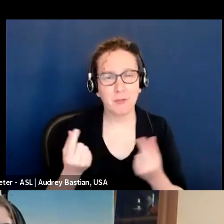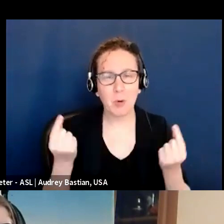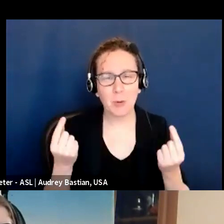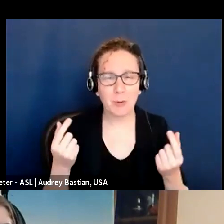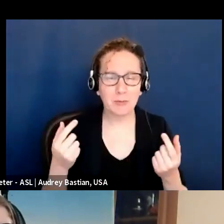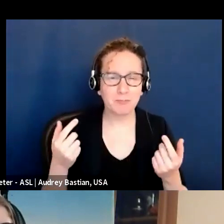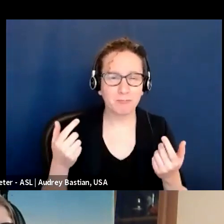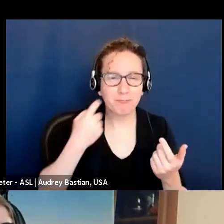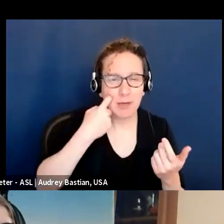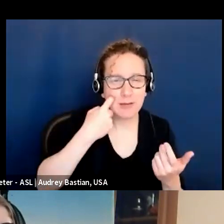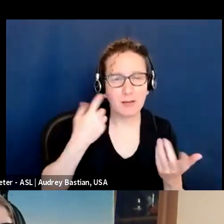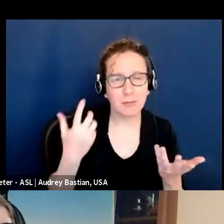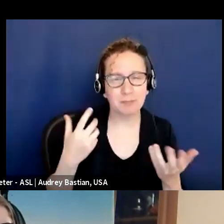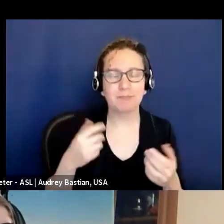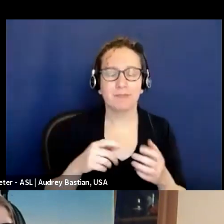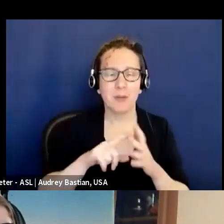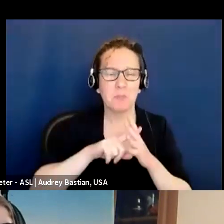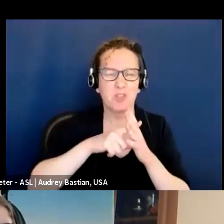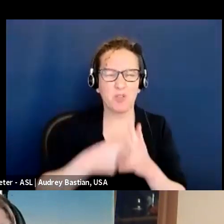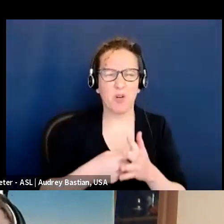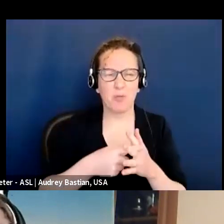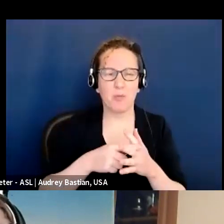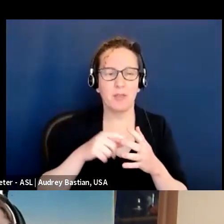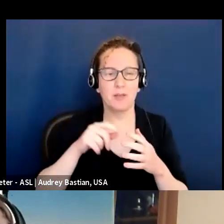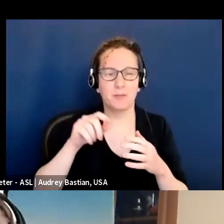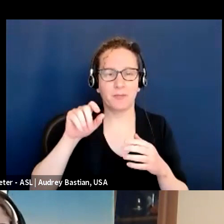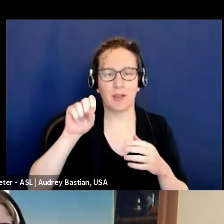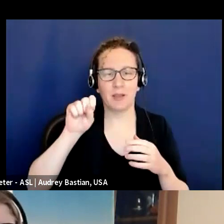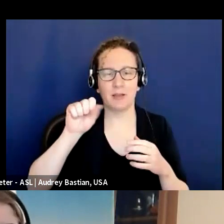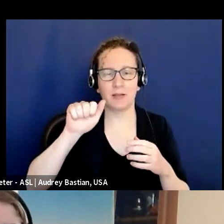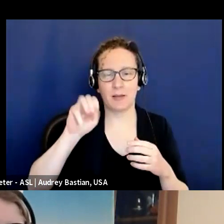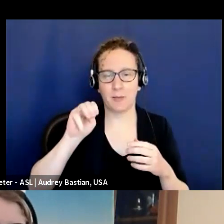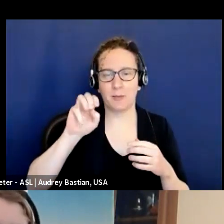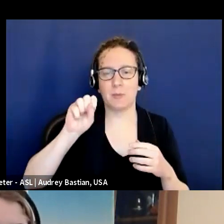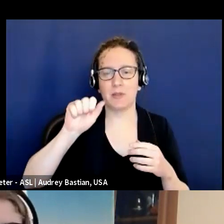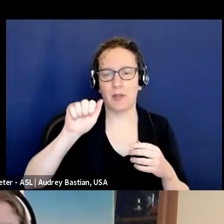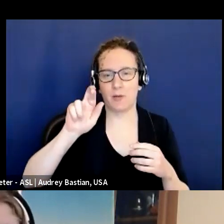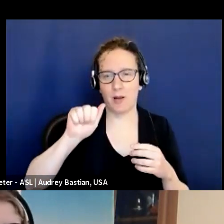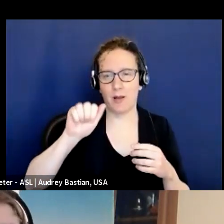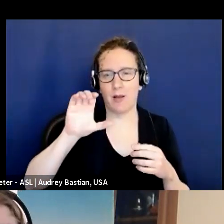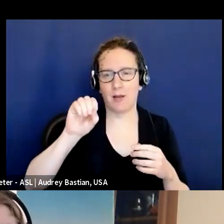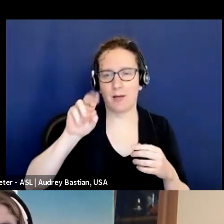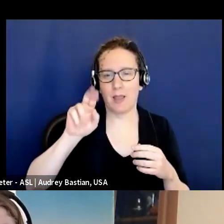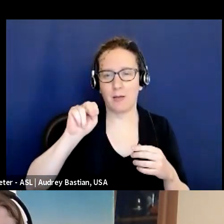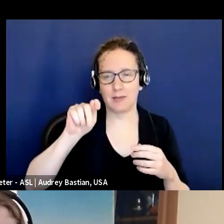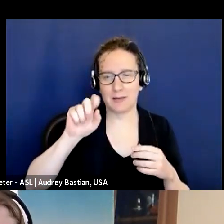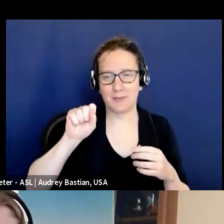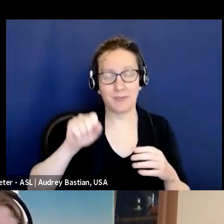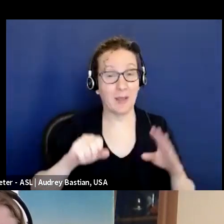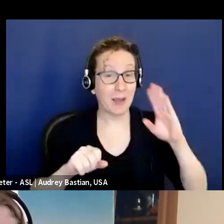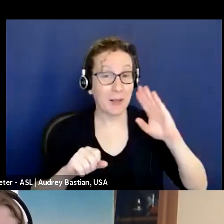And I'm going to start with Samara Counts. >> SAMSARA COUNTS: Okay. Can everyone hear me okay?